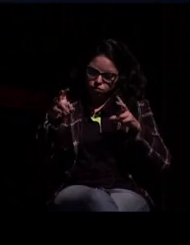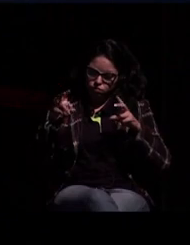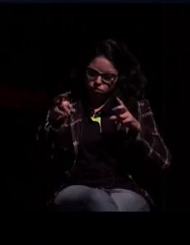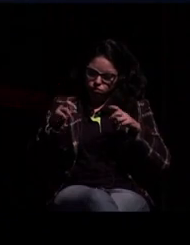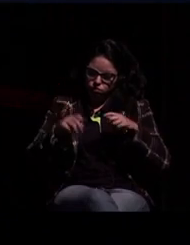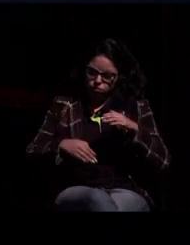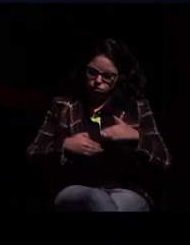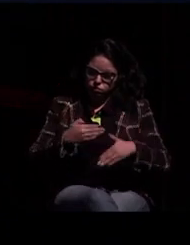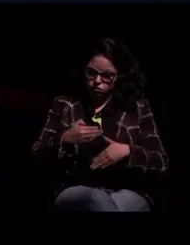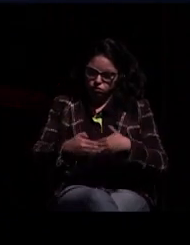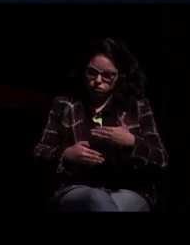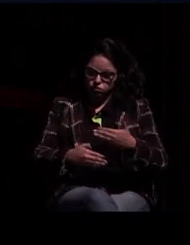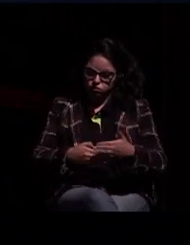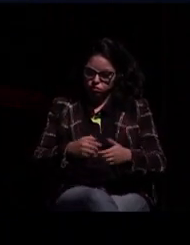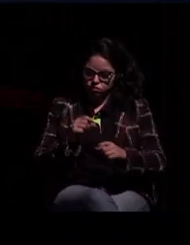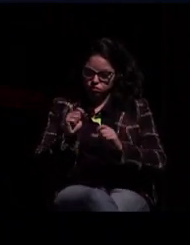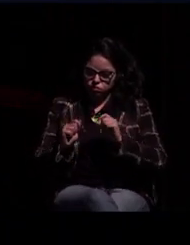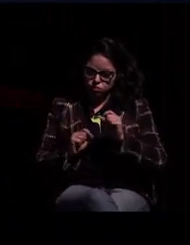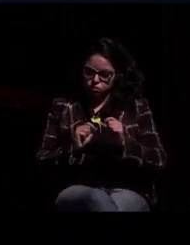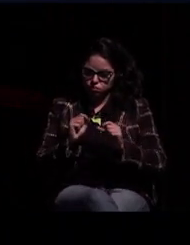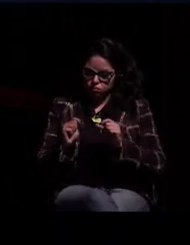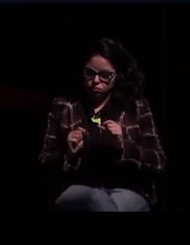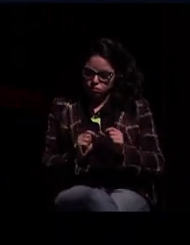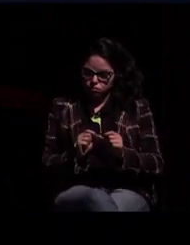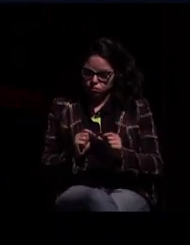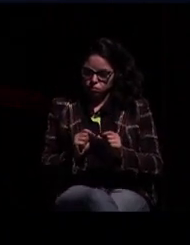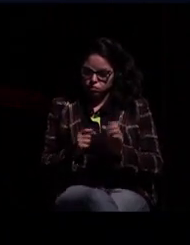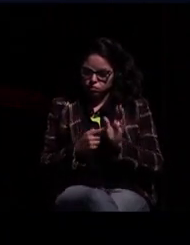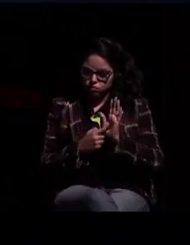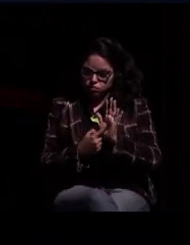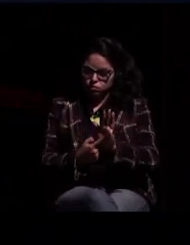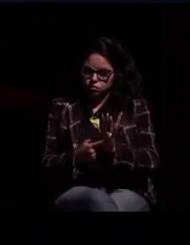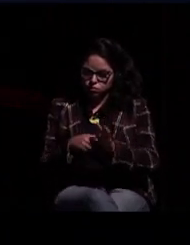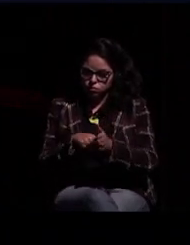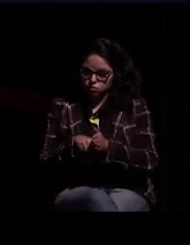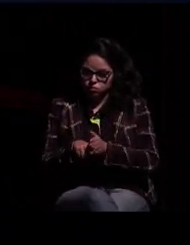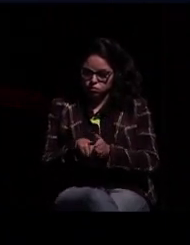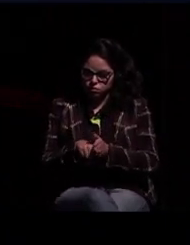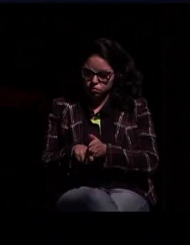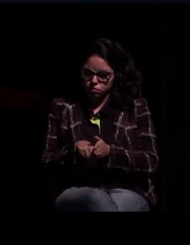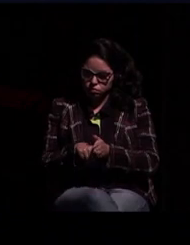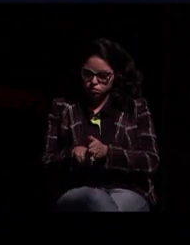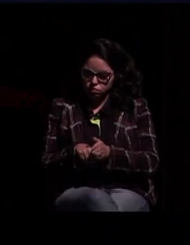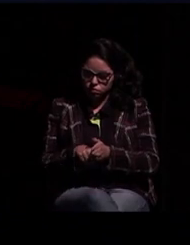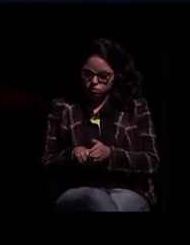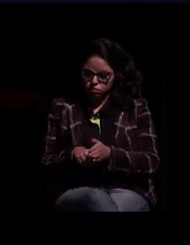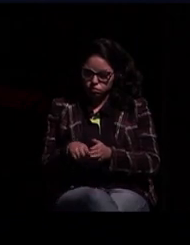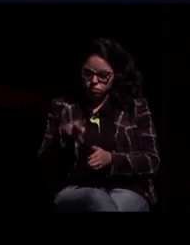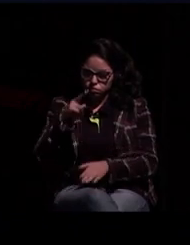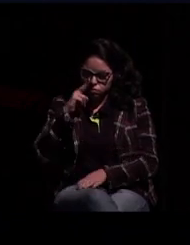The way Angela presented her research, and the strength in it, mean that we have the chance